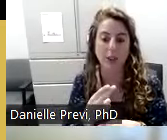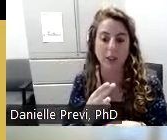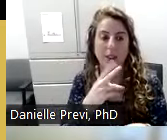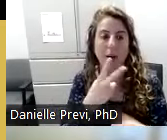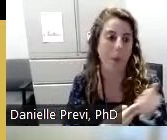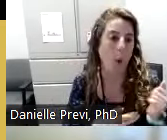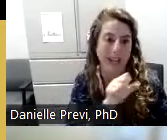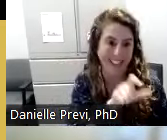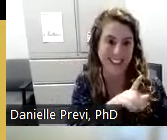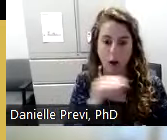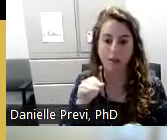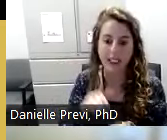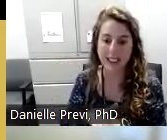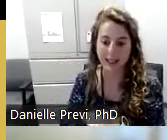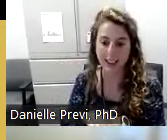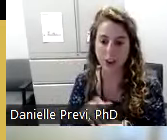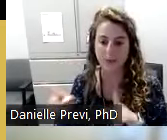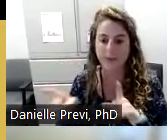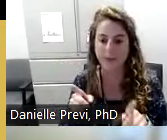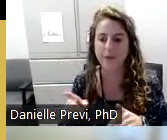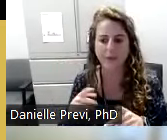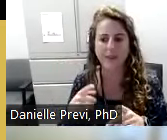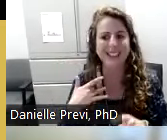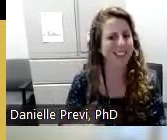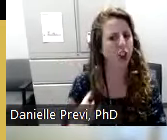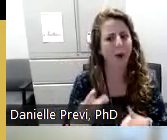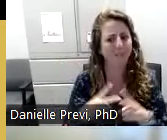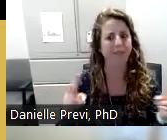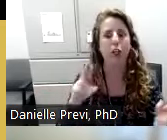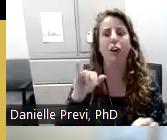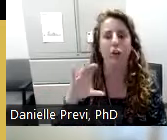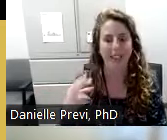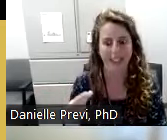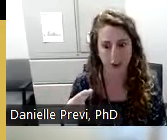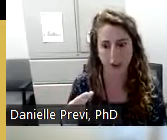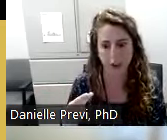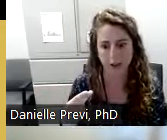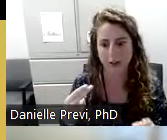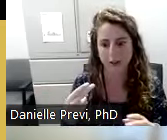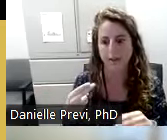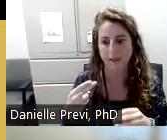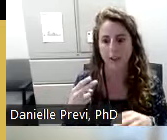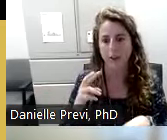young adults, teenagers who use both American Sign Language and English typically have very,